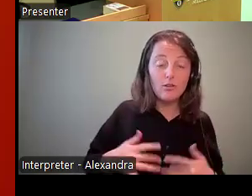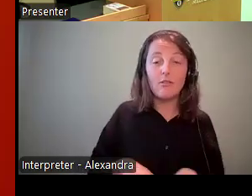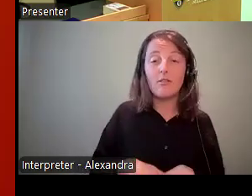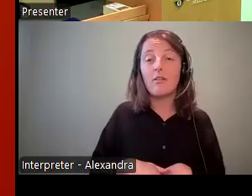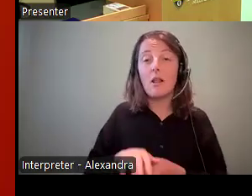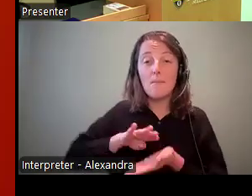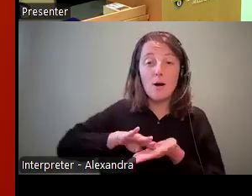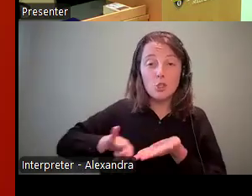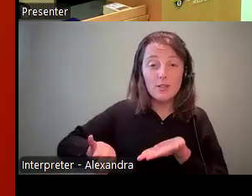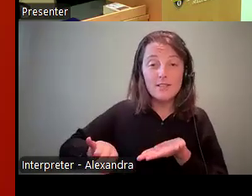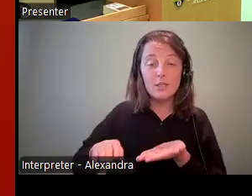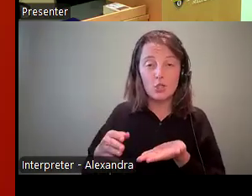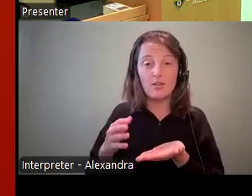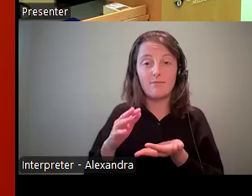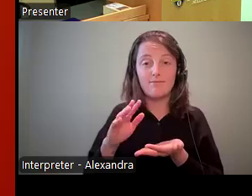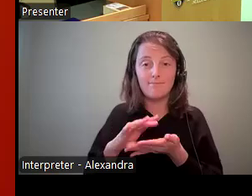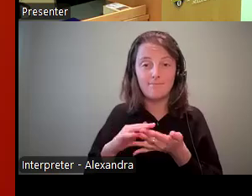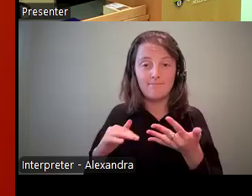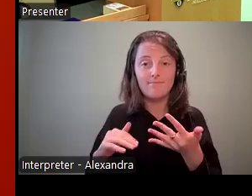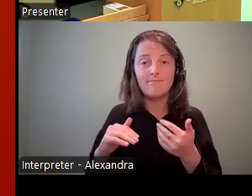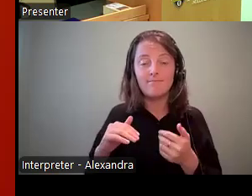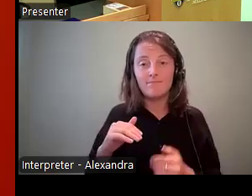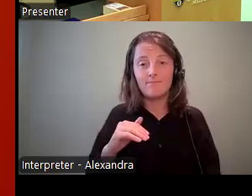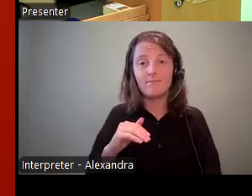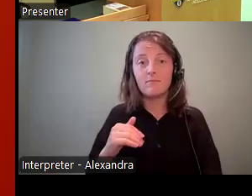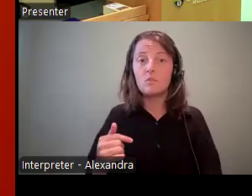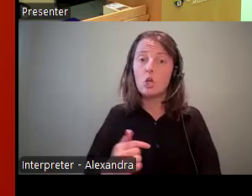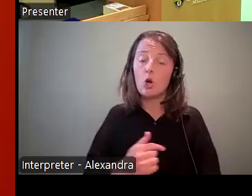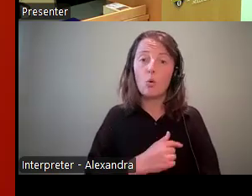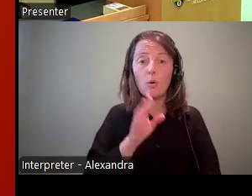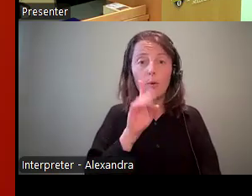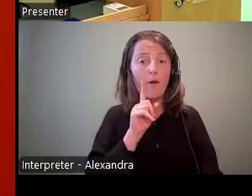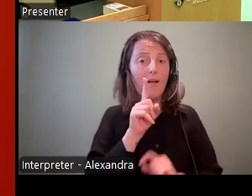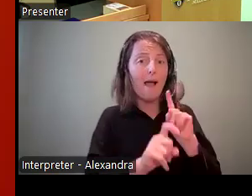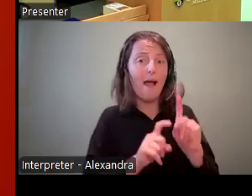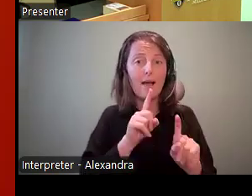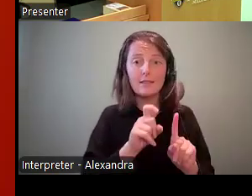yeah, we we're going to we're going to ask the questions that we're supposed to ask,